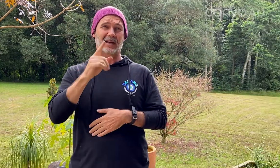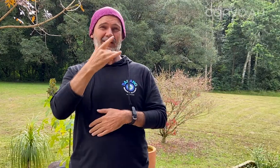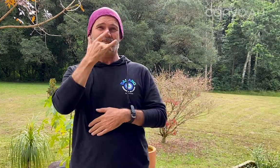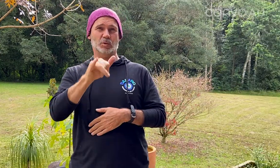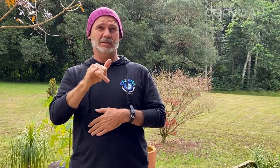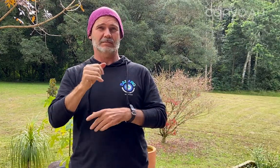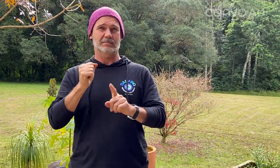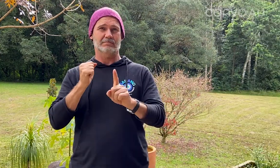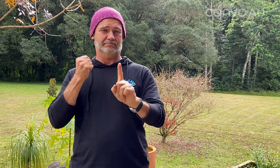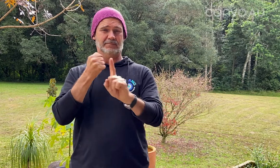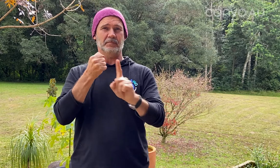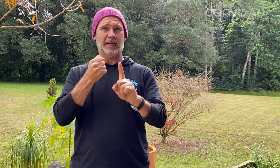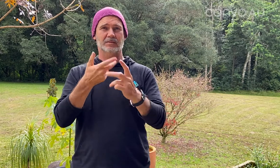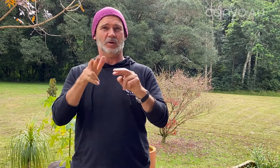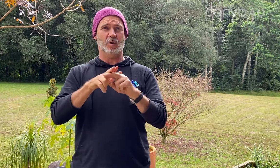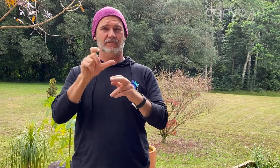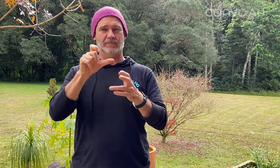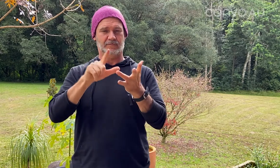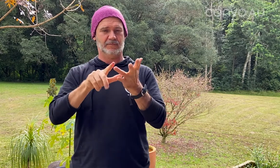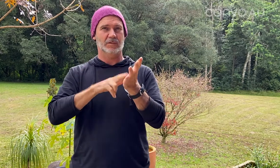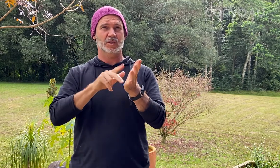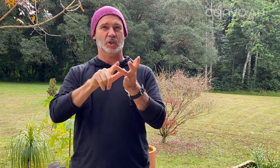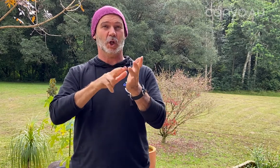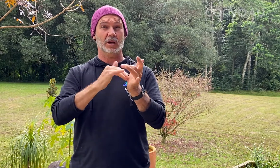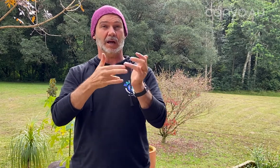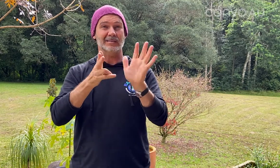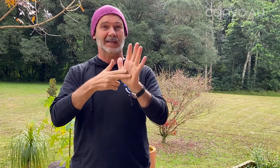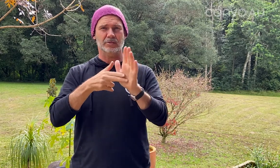Unfortunately, the impact of colonisation